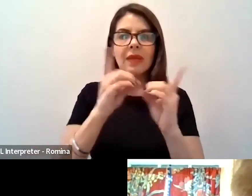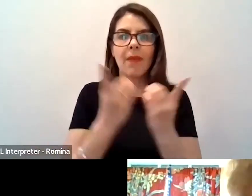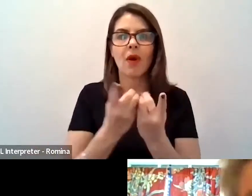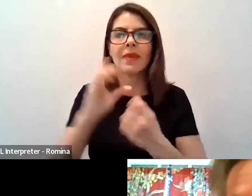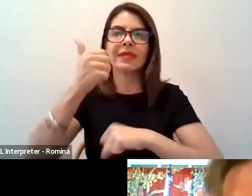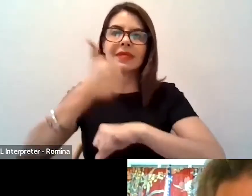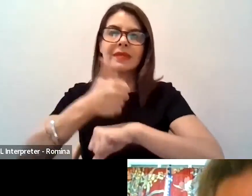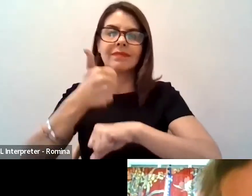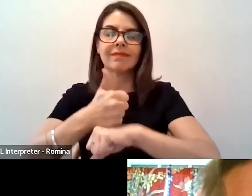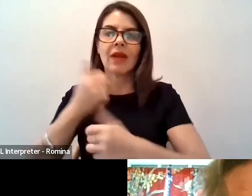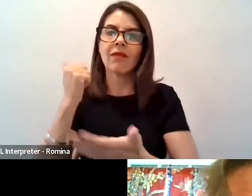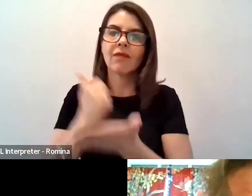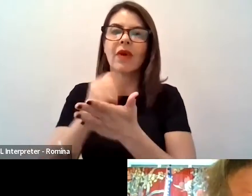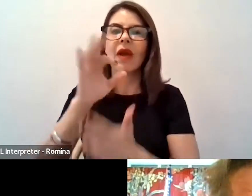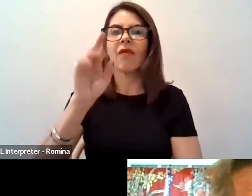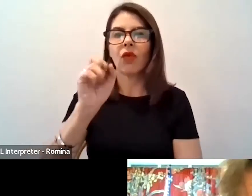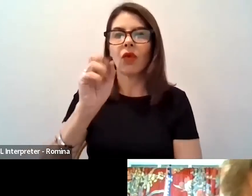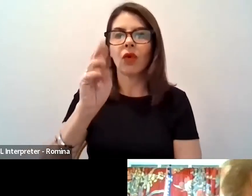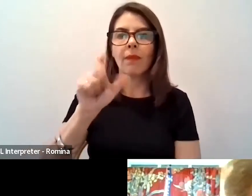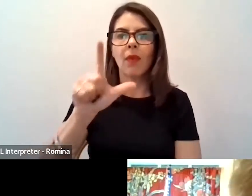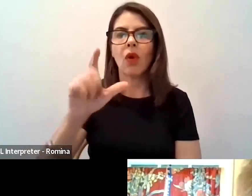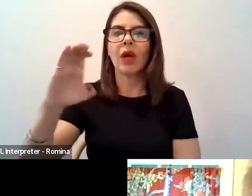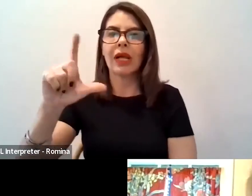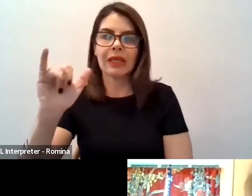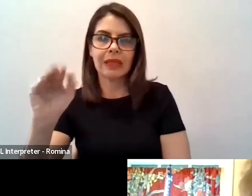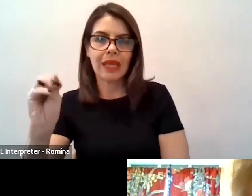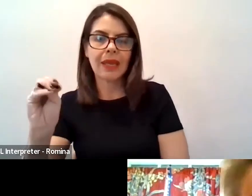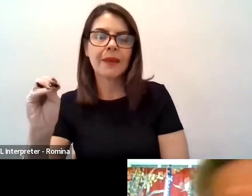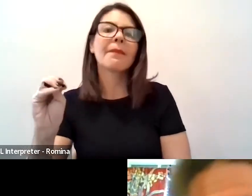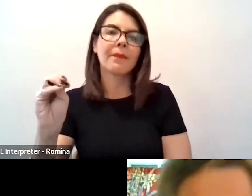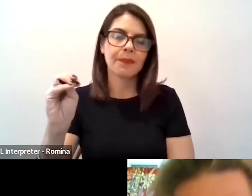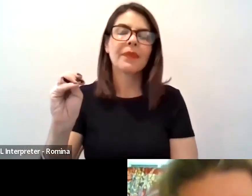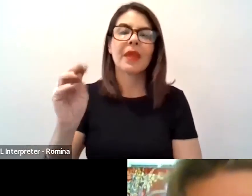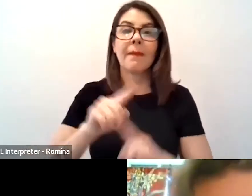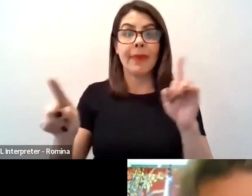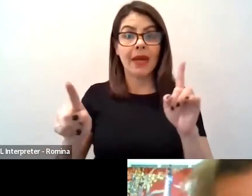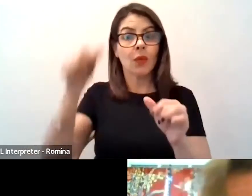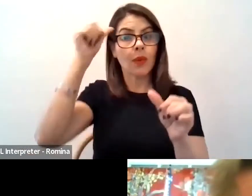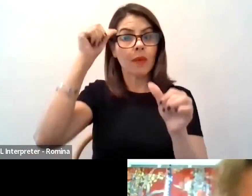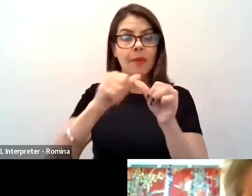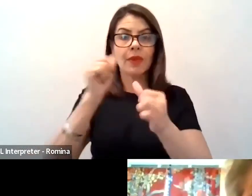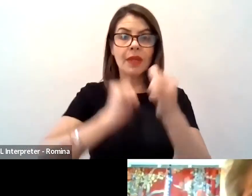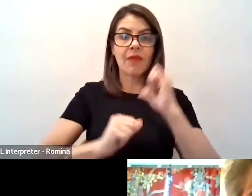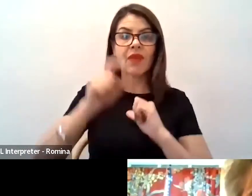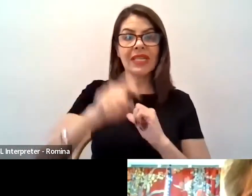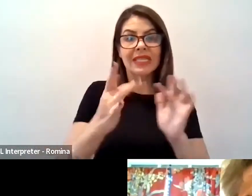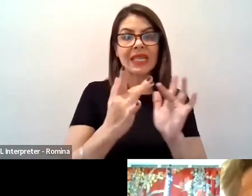The field rep again will provide the contact information for those folks, but the performer needs to connect with them and the field rep remains involved